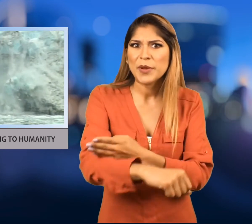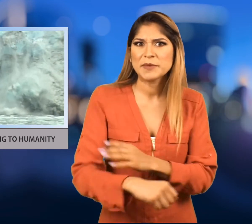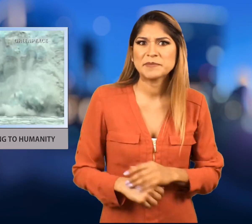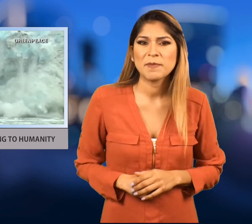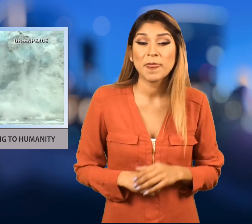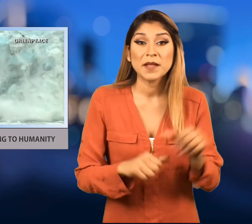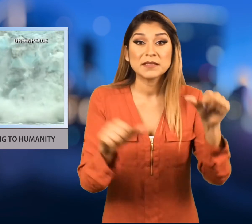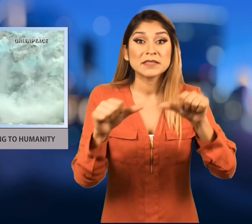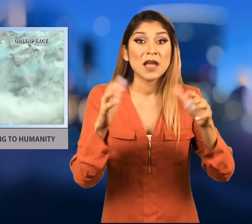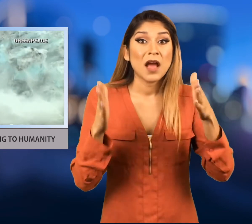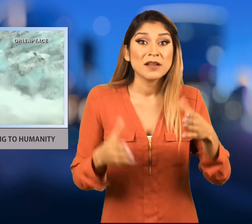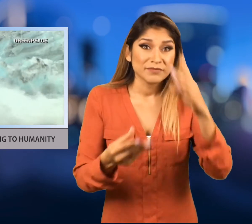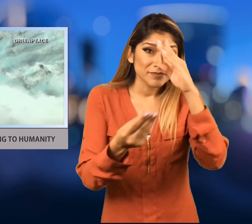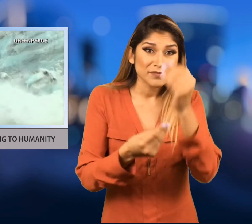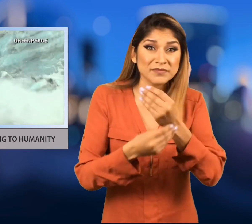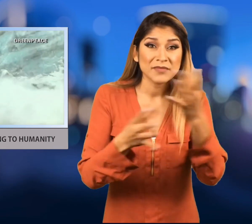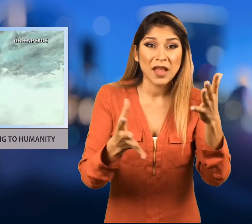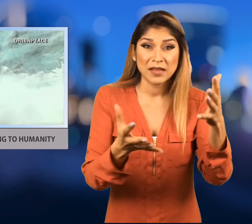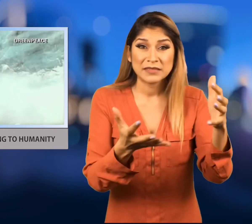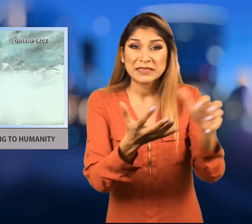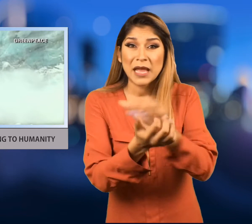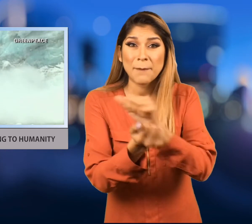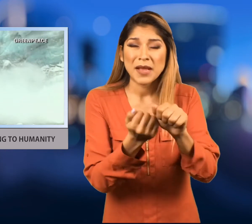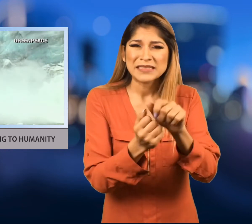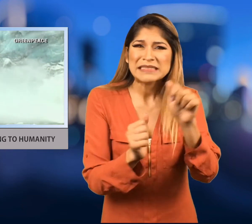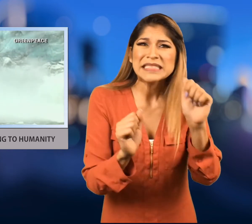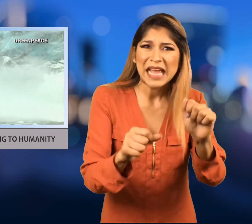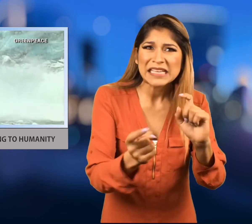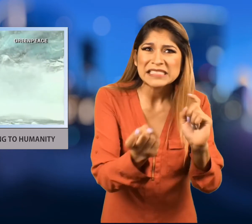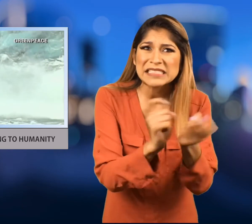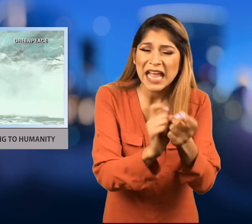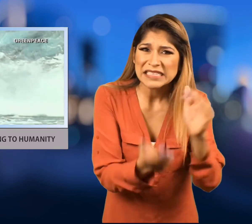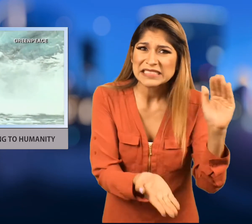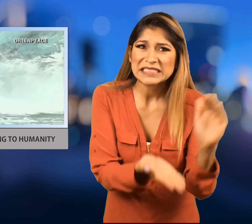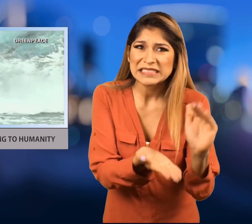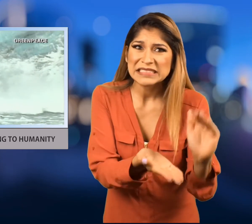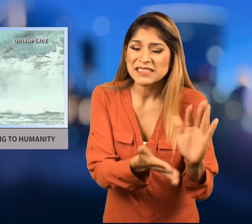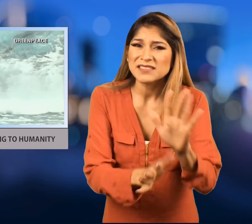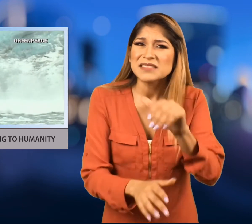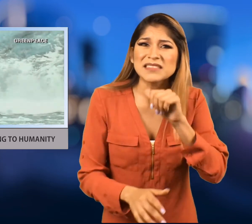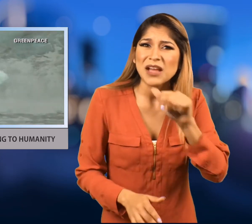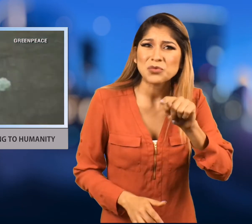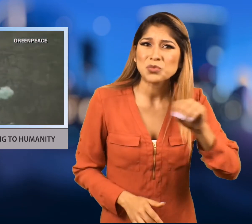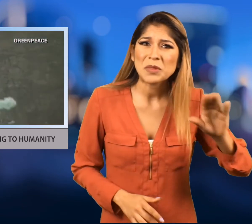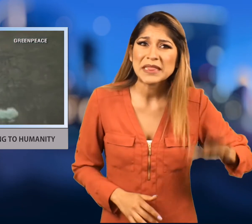However, scientists say there is still time to reverse the damage.